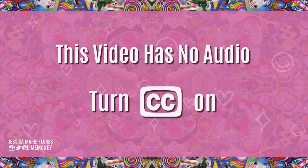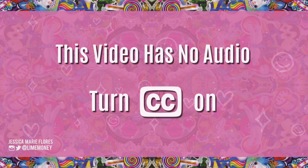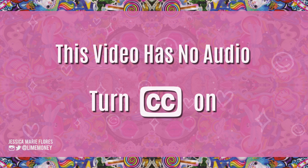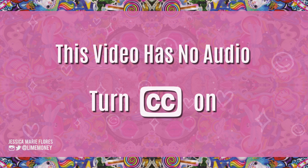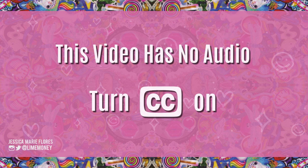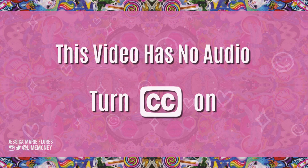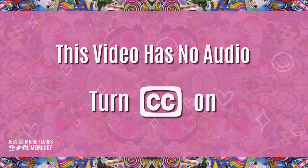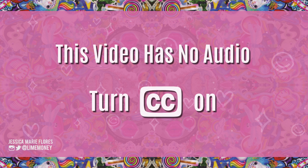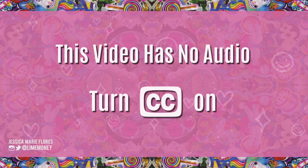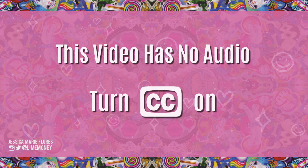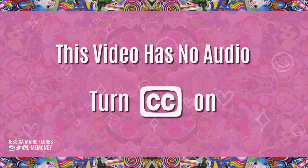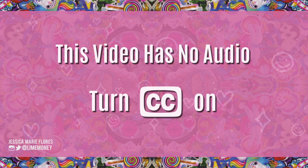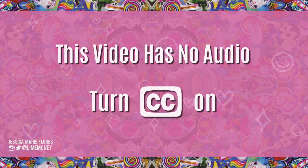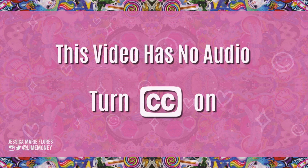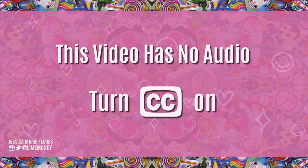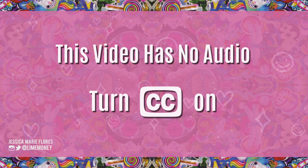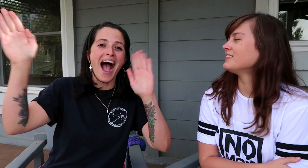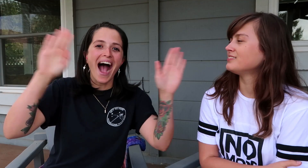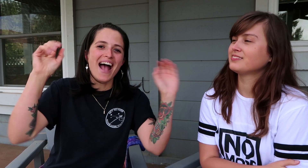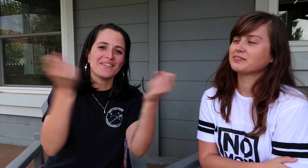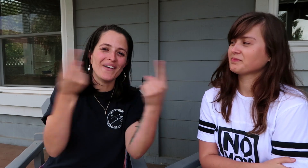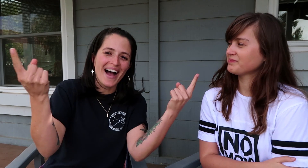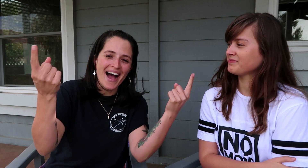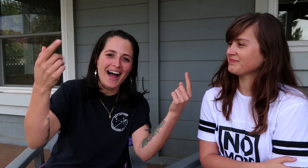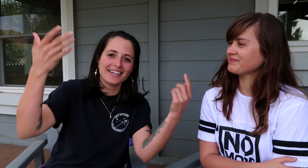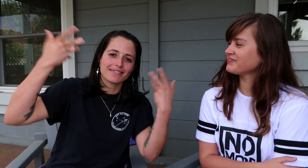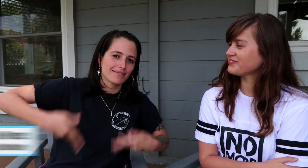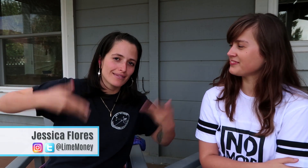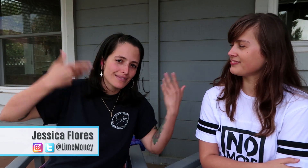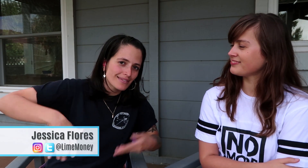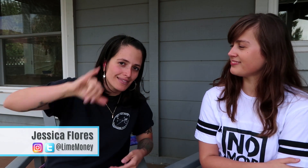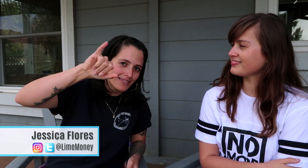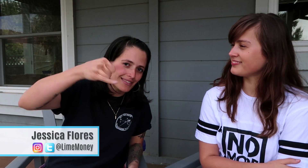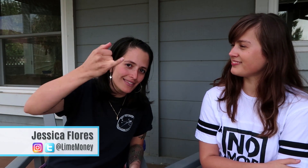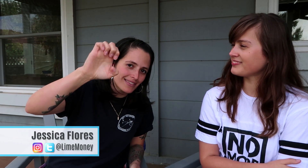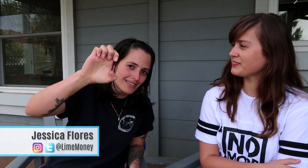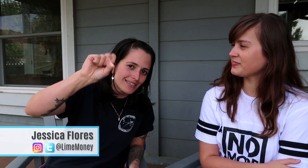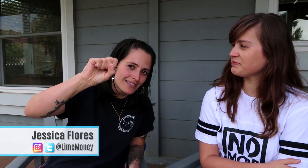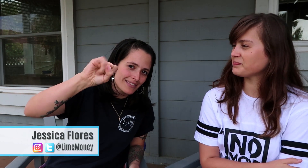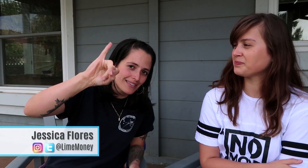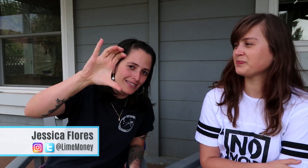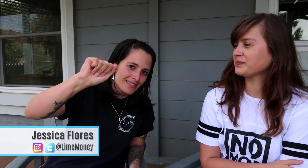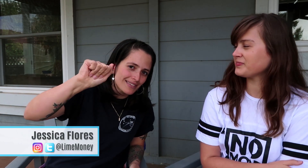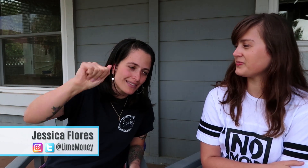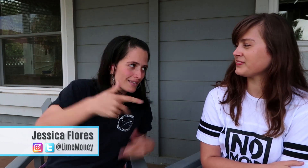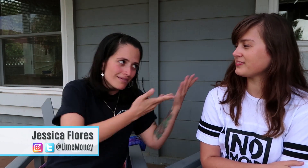(｡◕‿◕｡) - "Your captions are now on." Jessica: Hi everyone! I'm Jessica Flores.